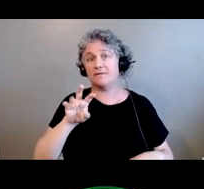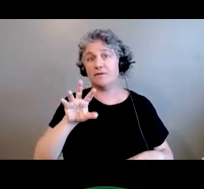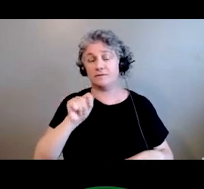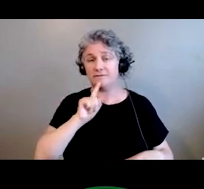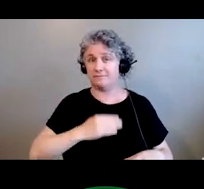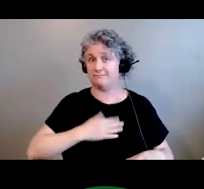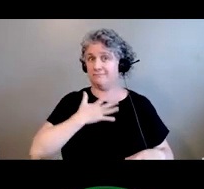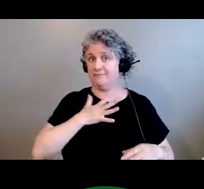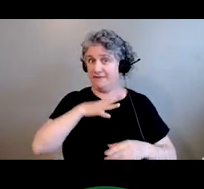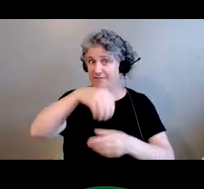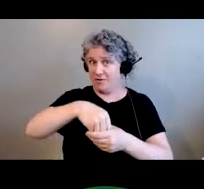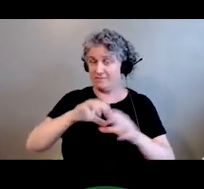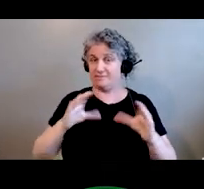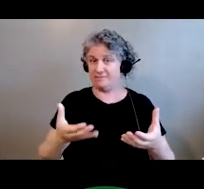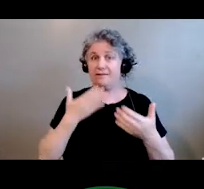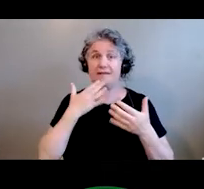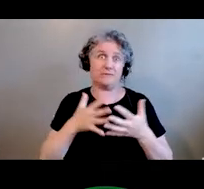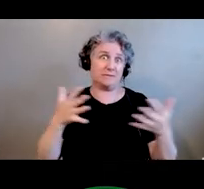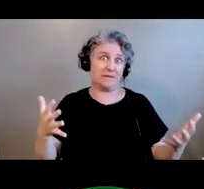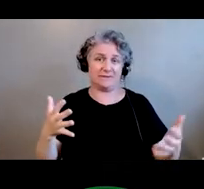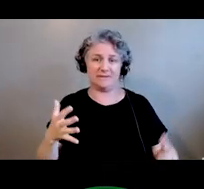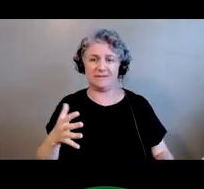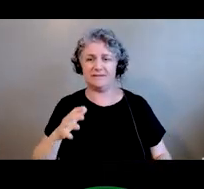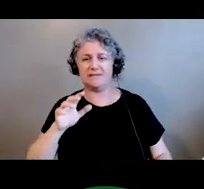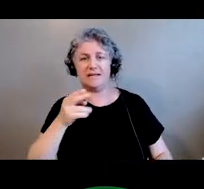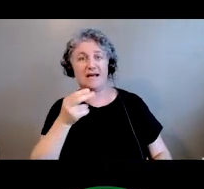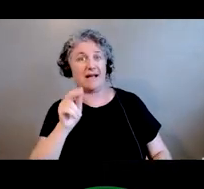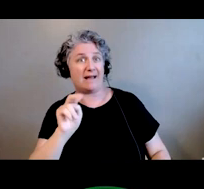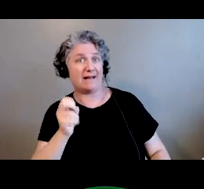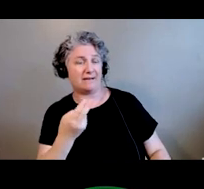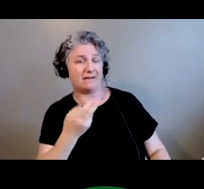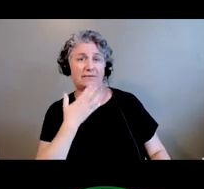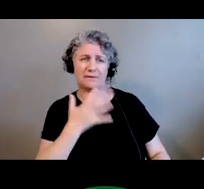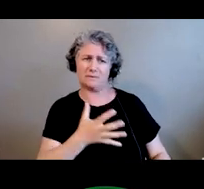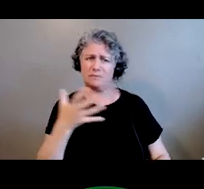are some of our favorite solutions are or solutions that we really want to see are they're going to look different in different locations.